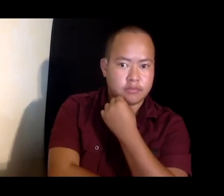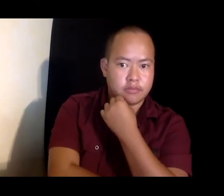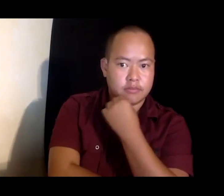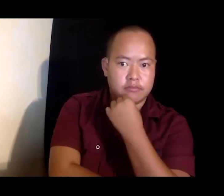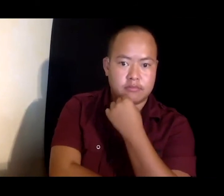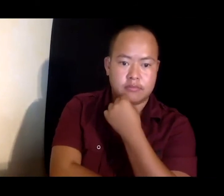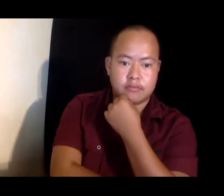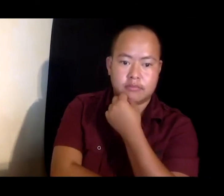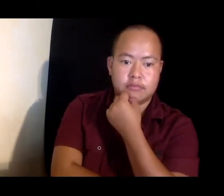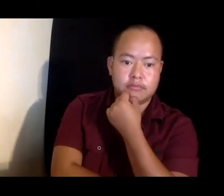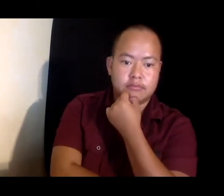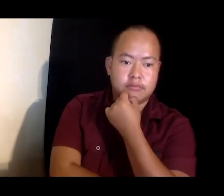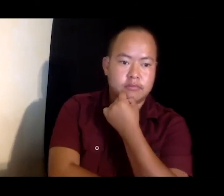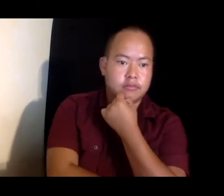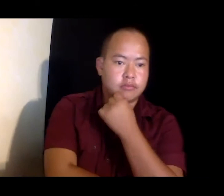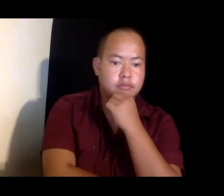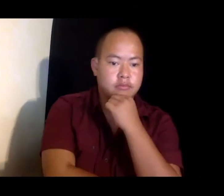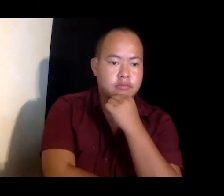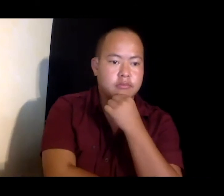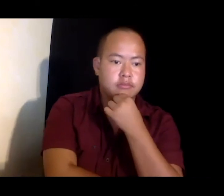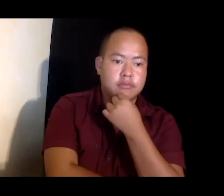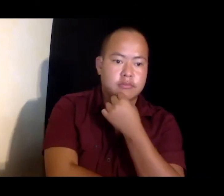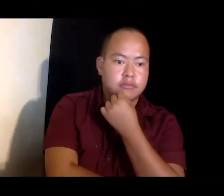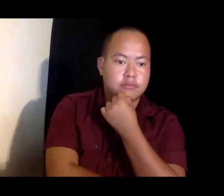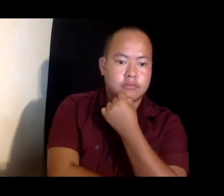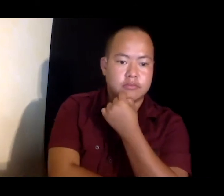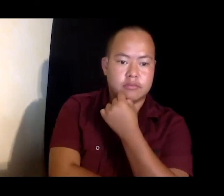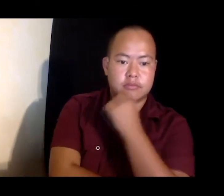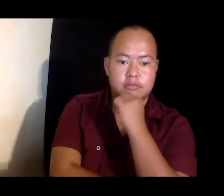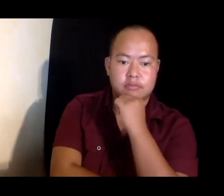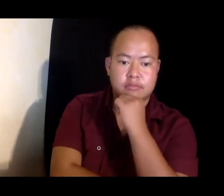you can't work on a job and drink or smoke marijuana.